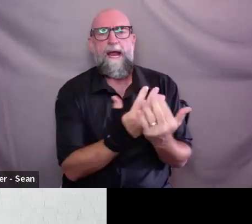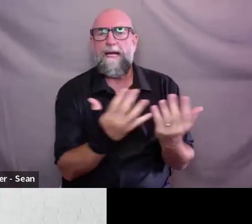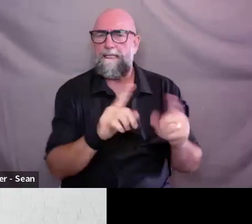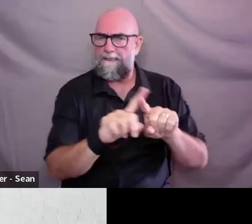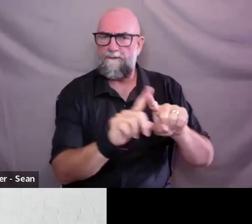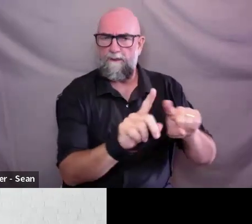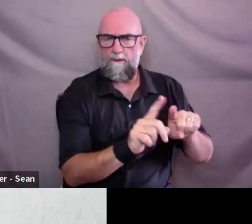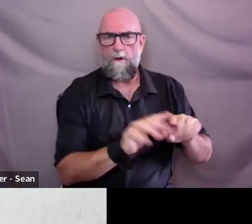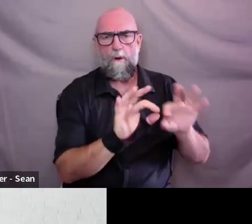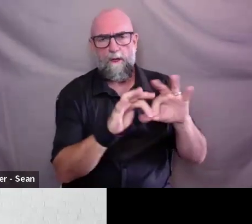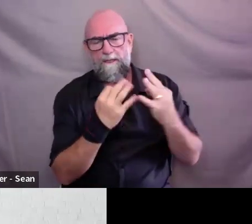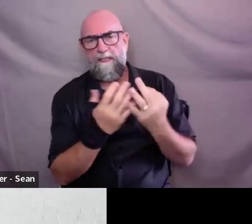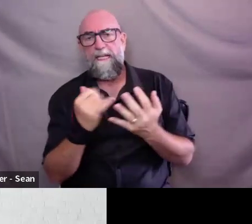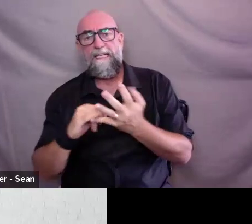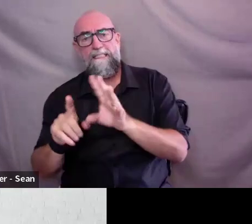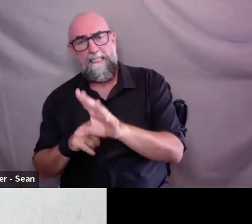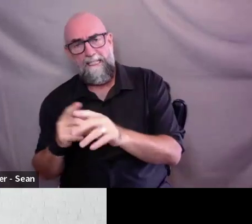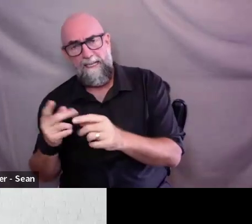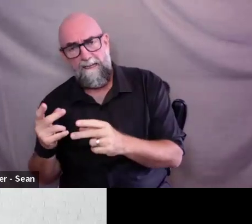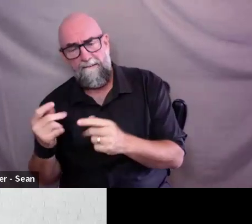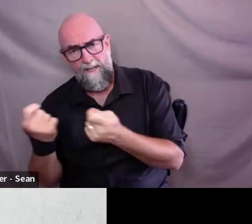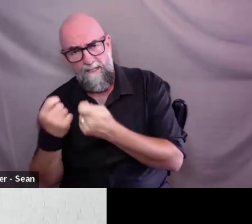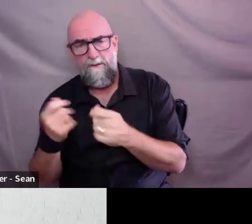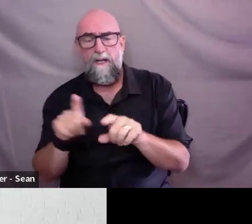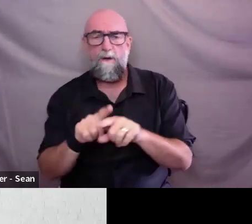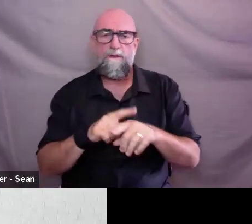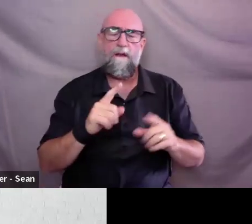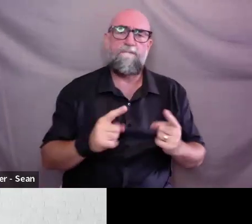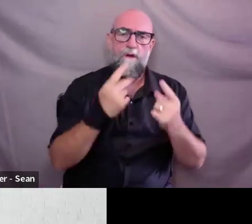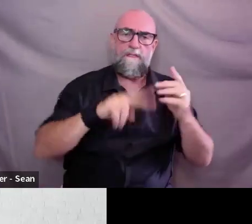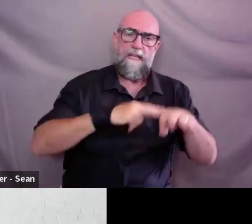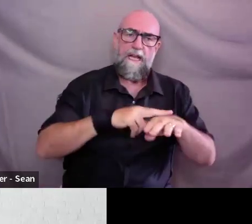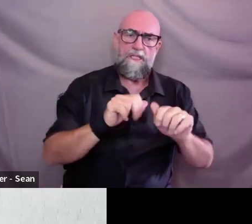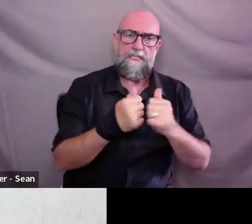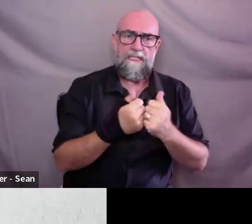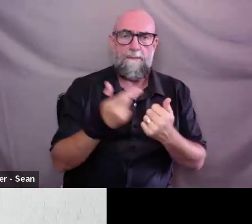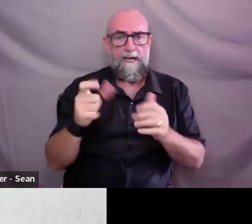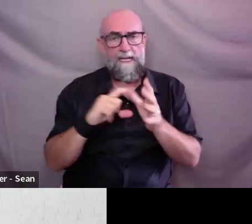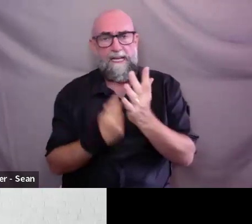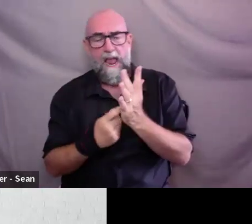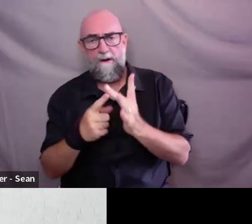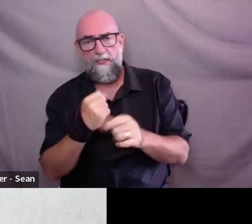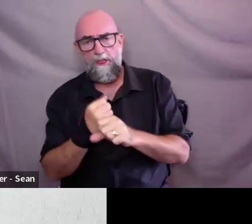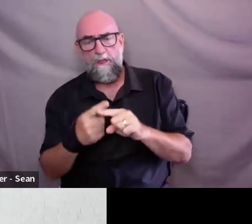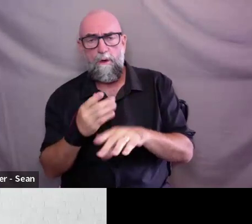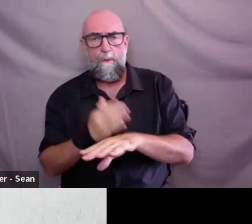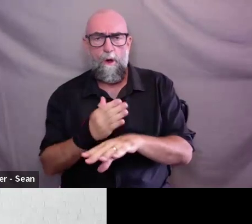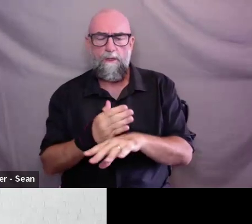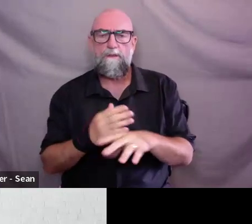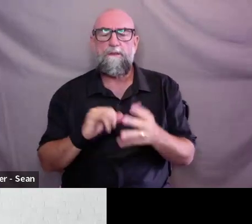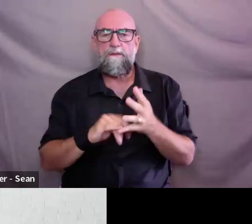rehearse fairer futures. She is currently working with First